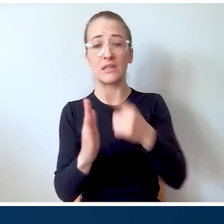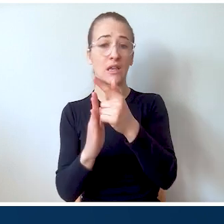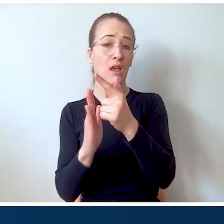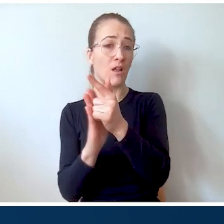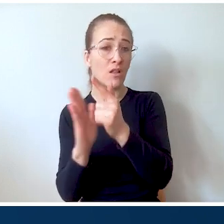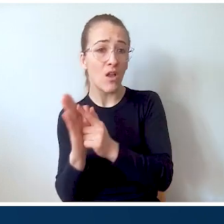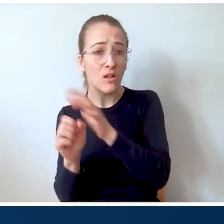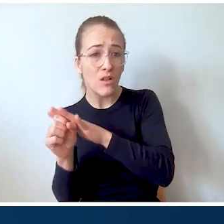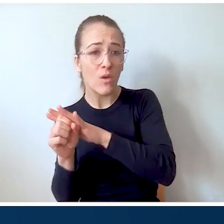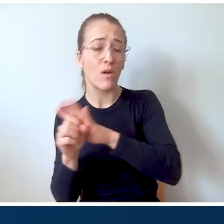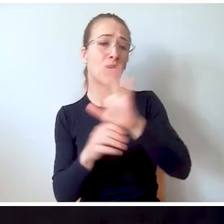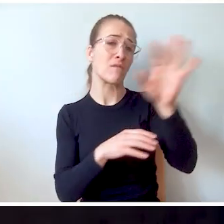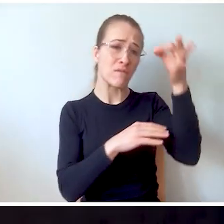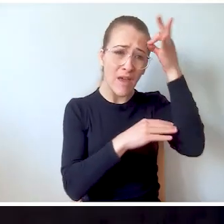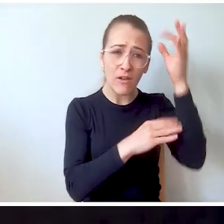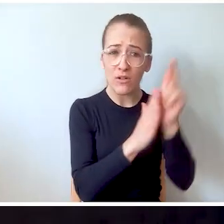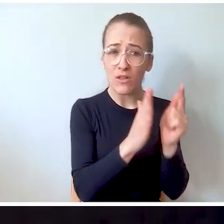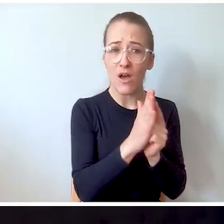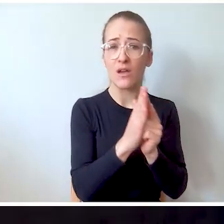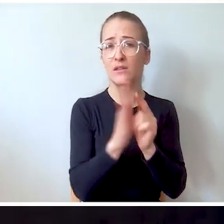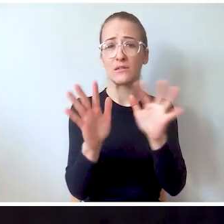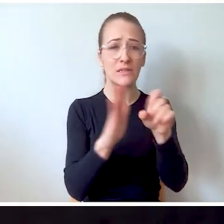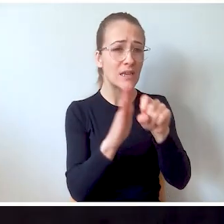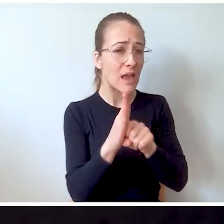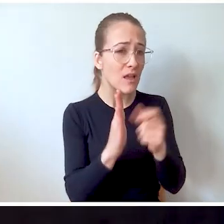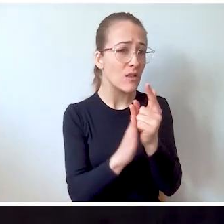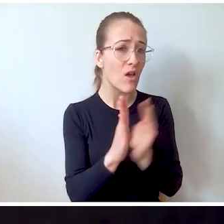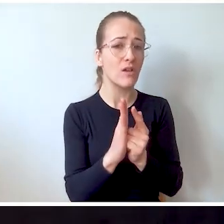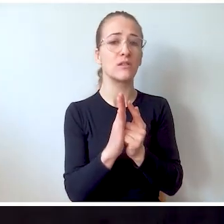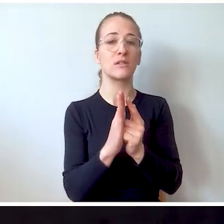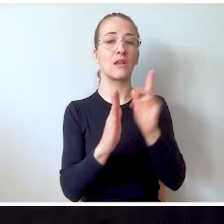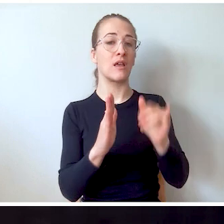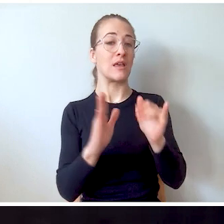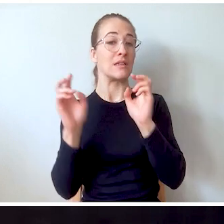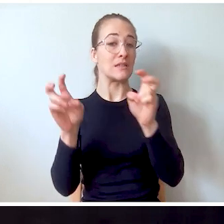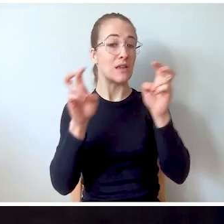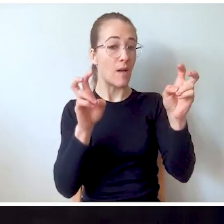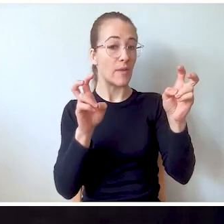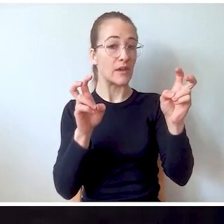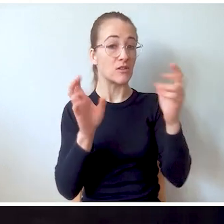state laws, federal laws, these are things that these topics that are often,